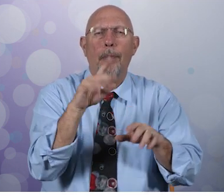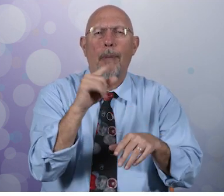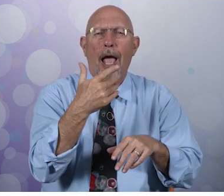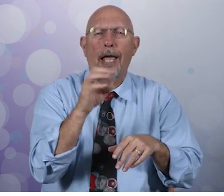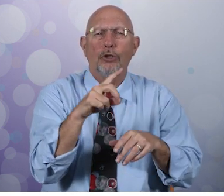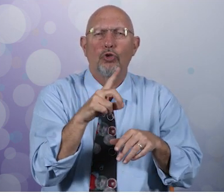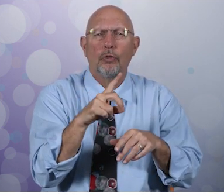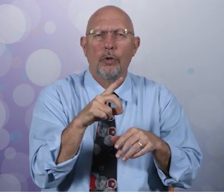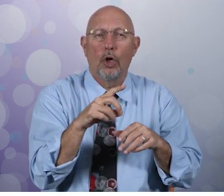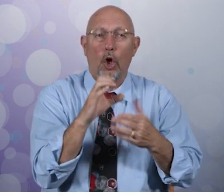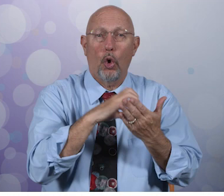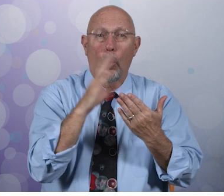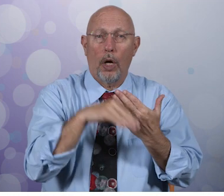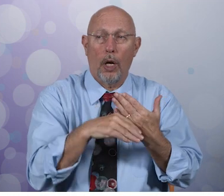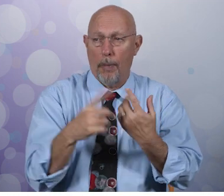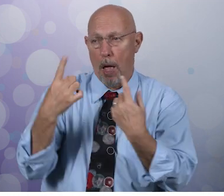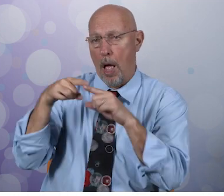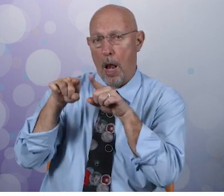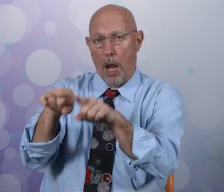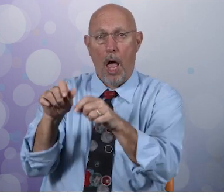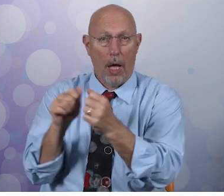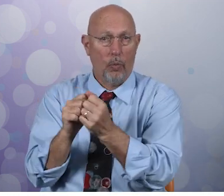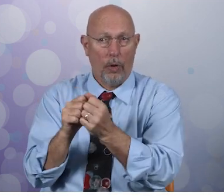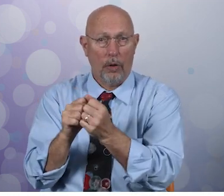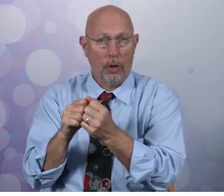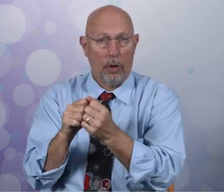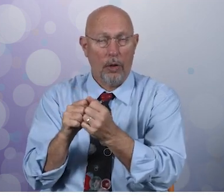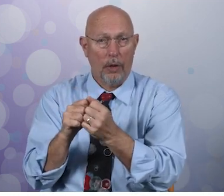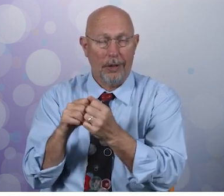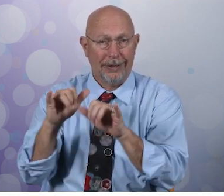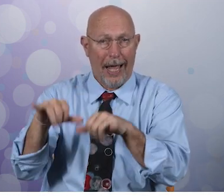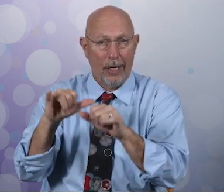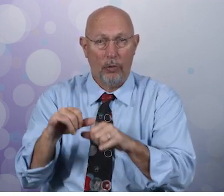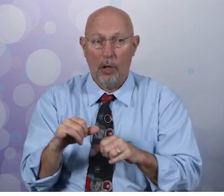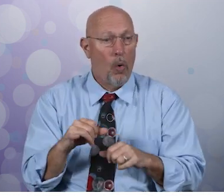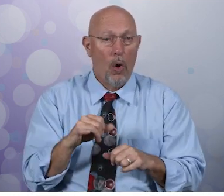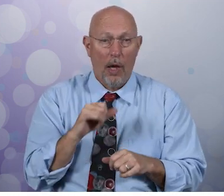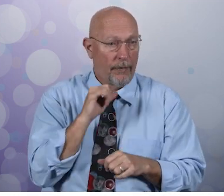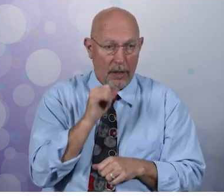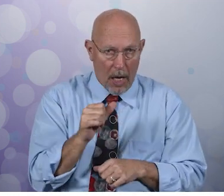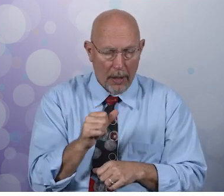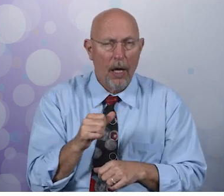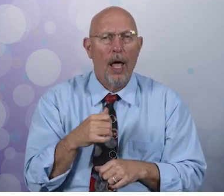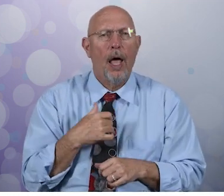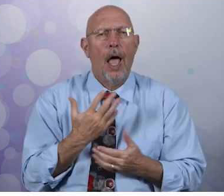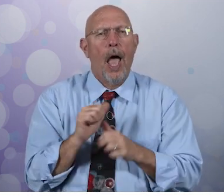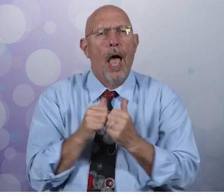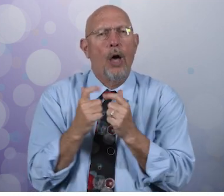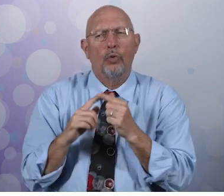aligned to the standards or how to supplement it if it does not include all of the content that it needs to contain.